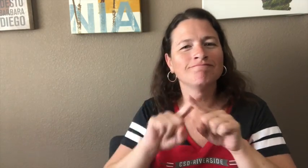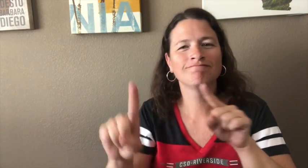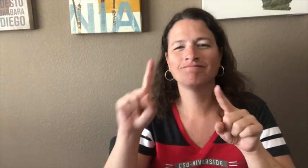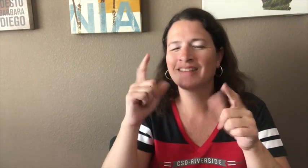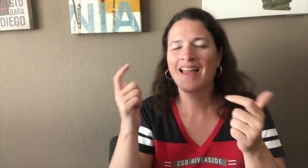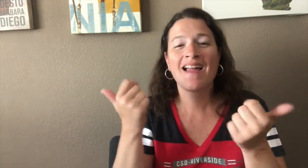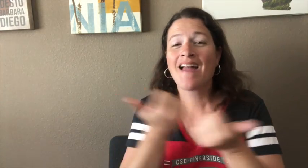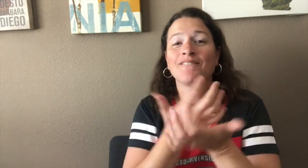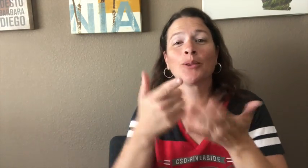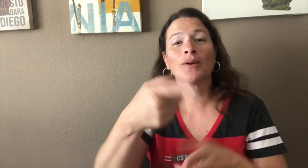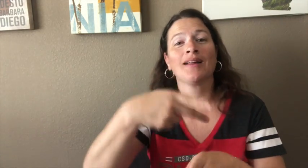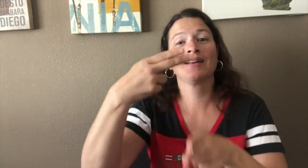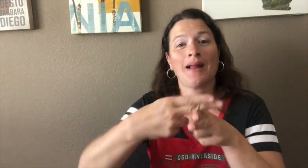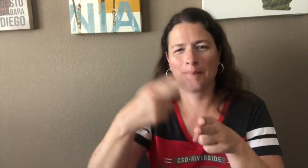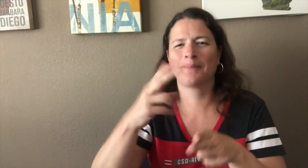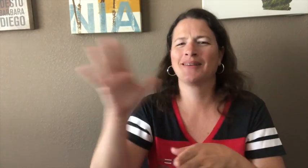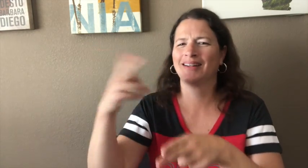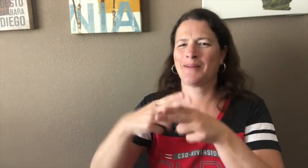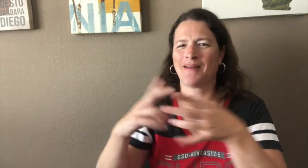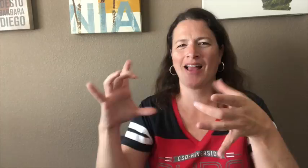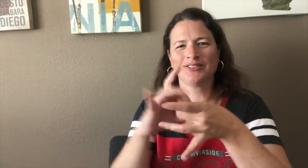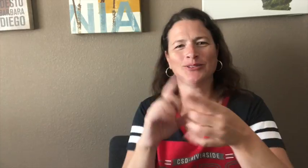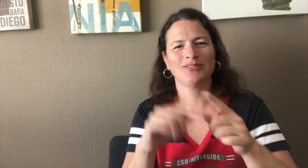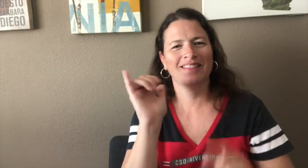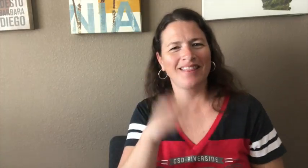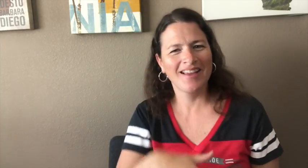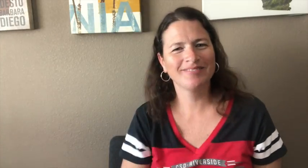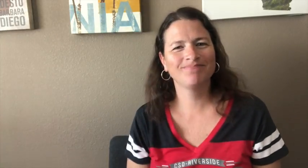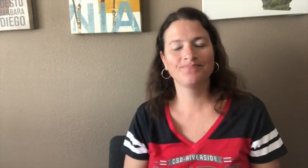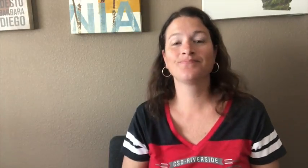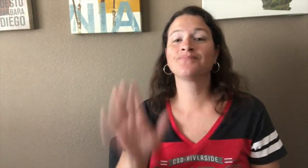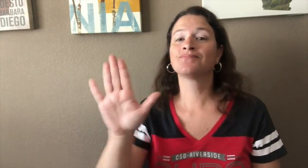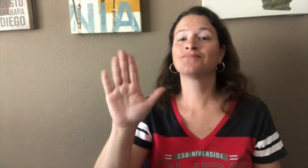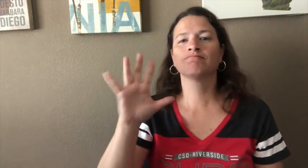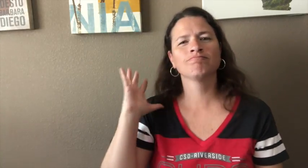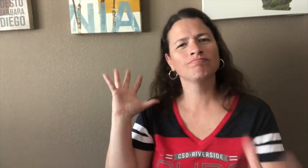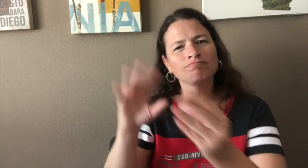sports, you name it. Her name is attached to it.